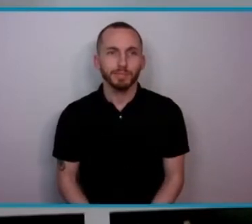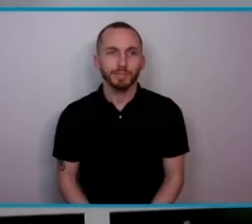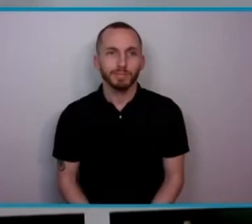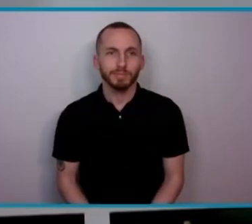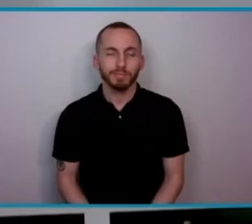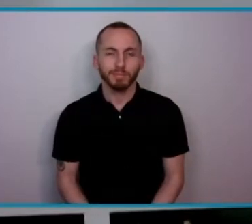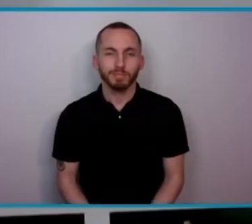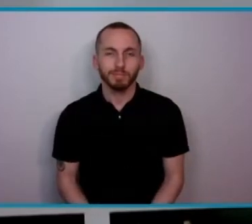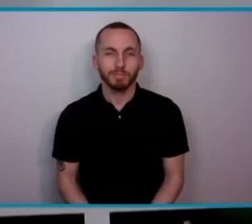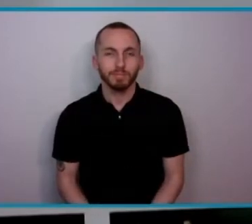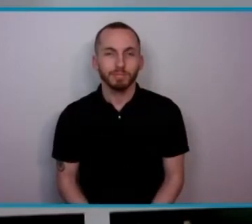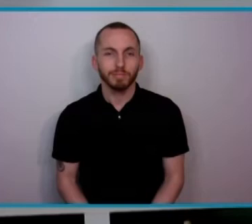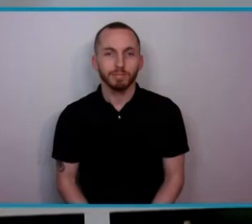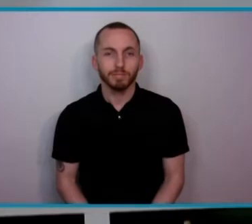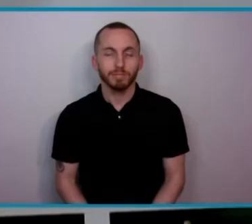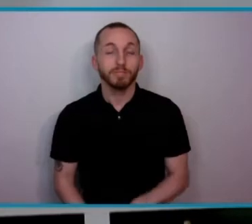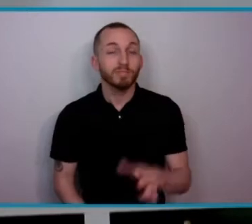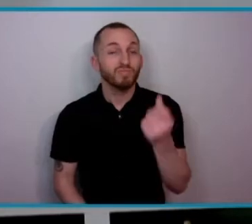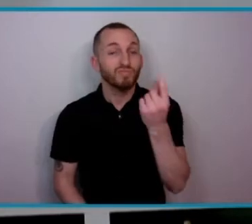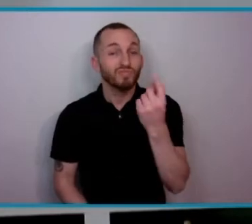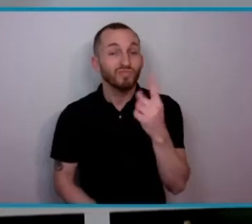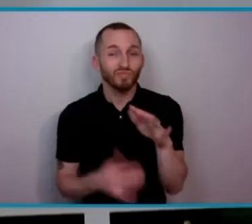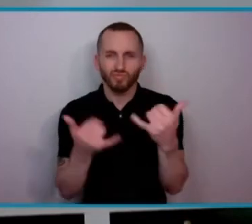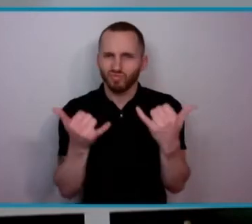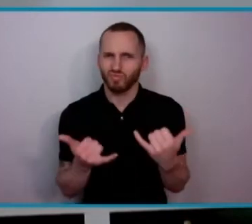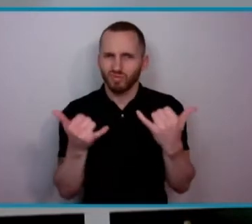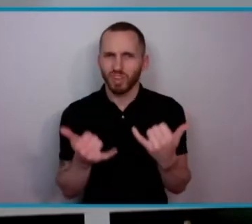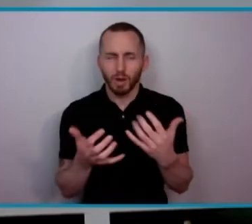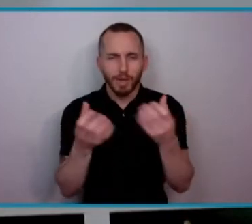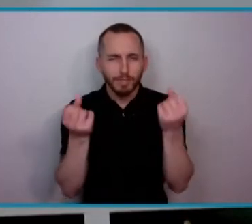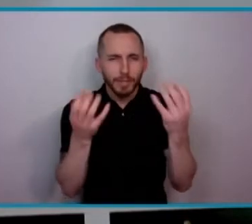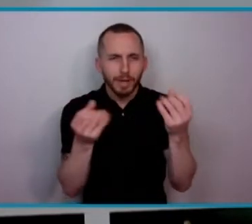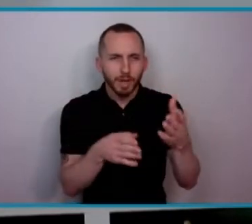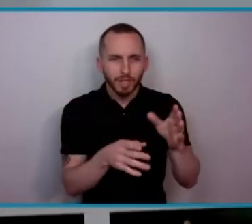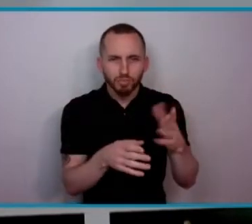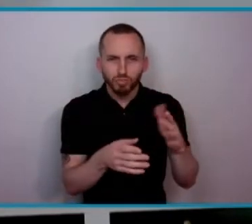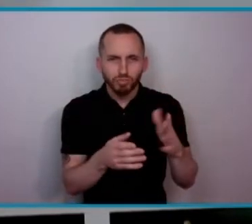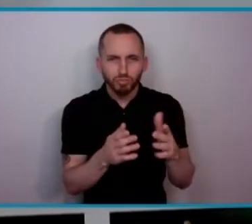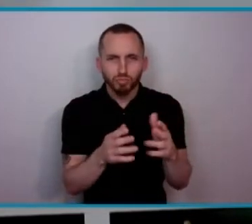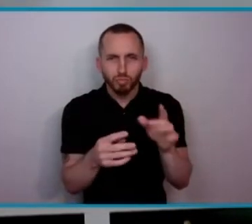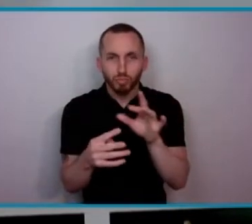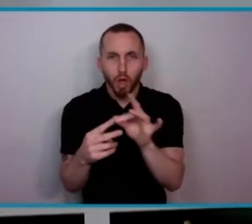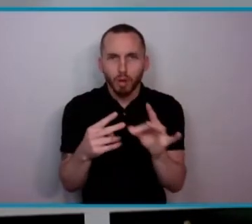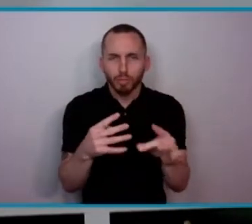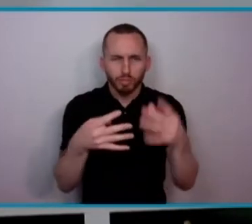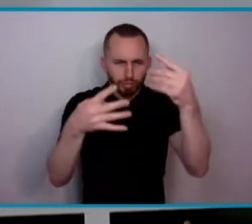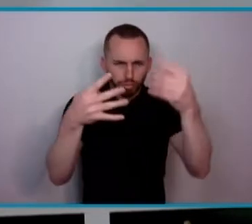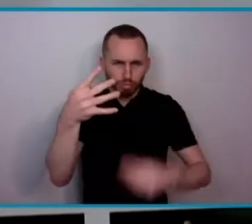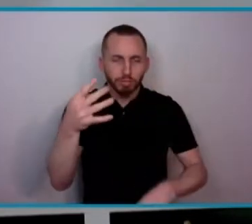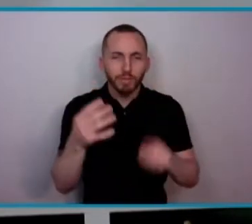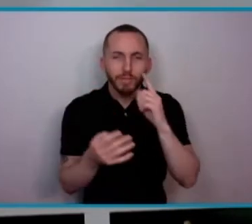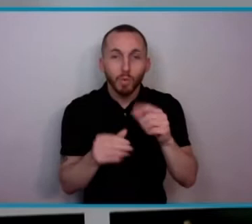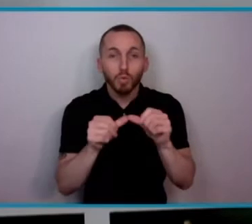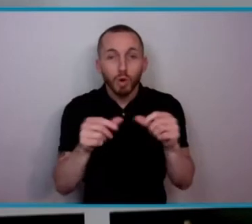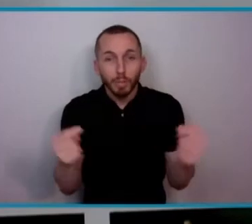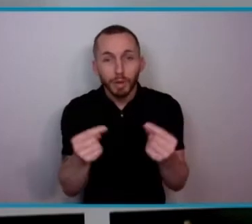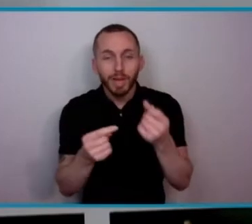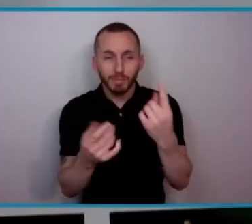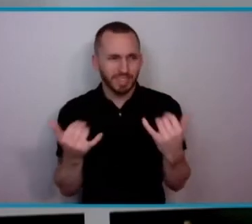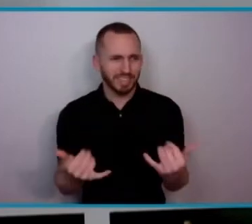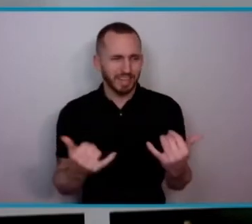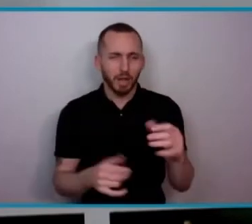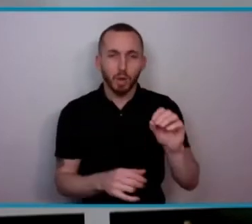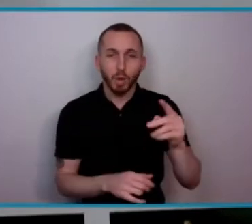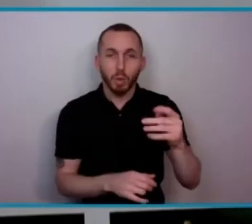We're in the midst of an opioid crisis which is absolutely staggering and has resulted